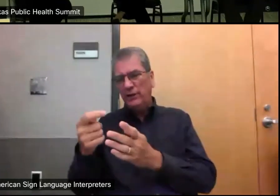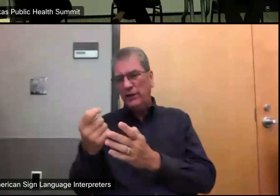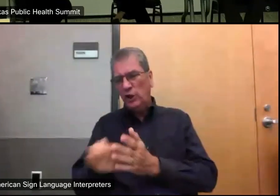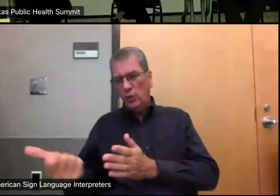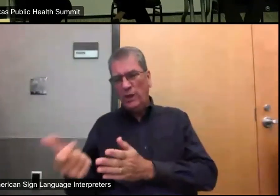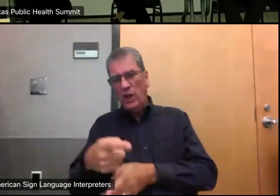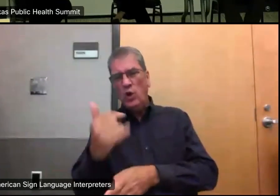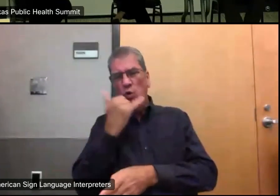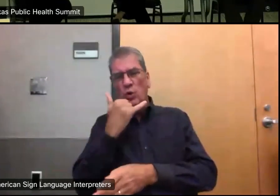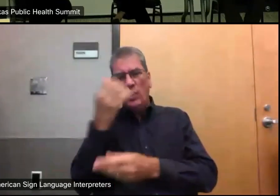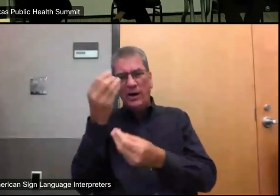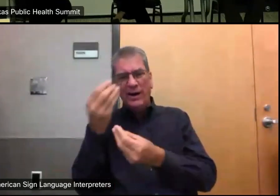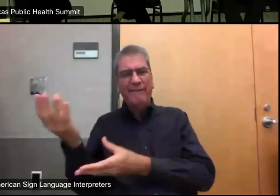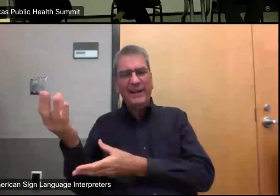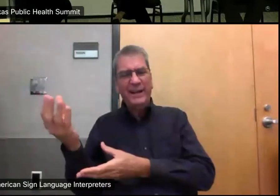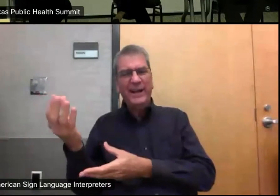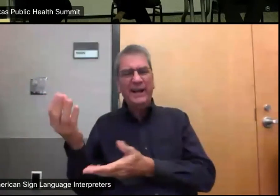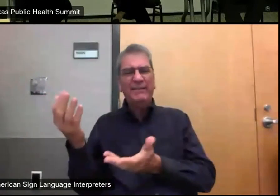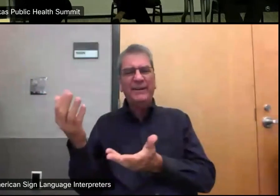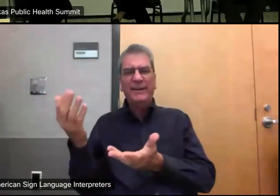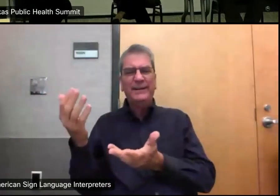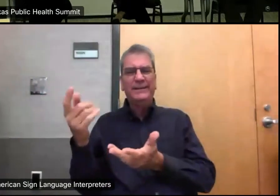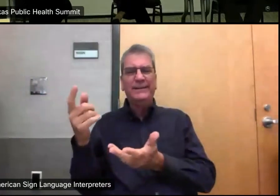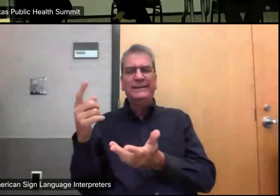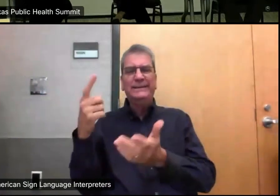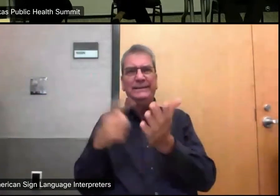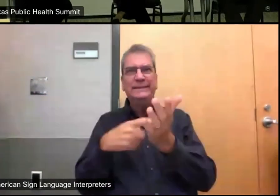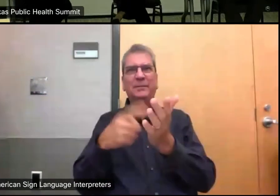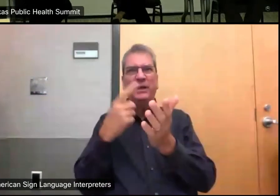Like, we don't do anything that's like the fact setup, like, as the as, like, the message,